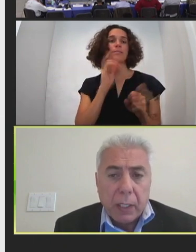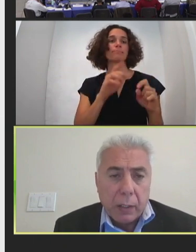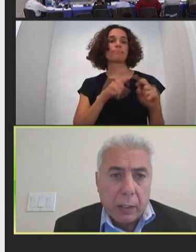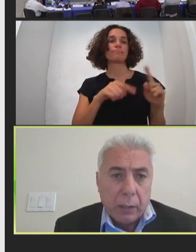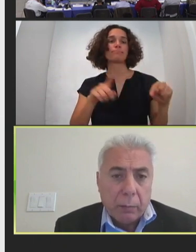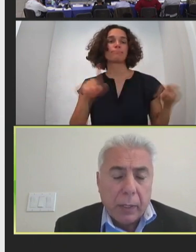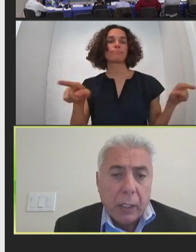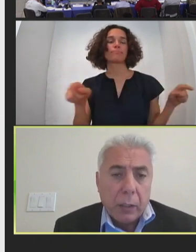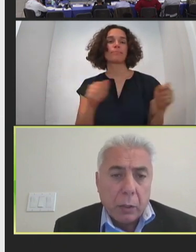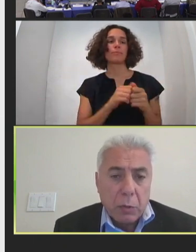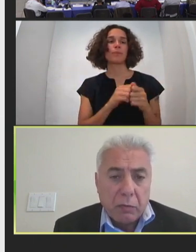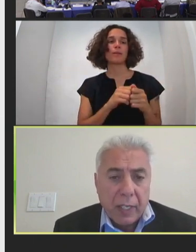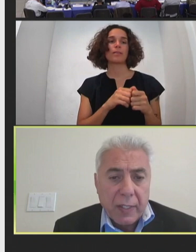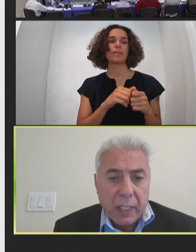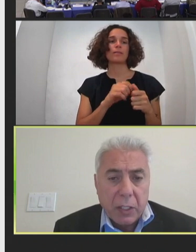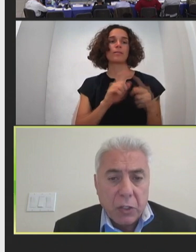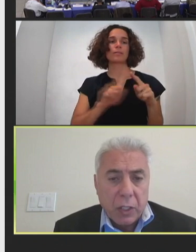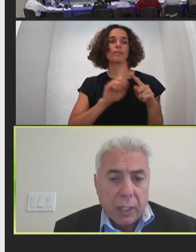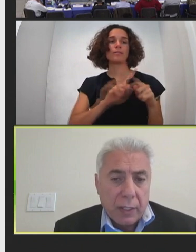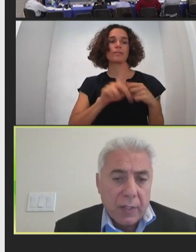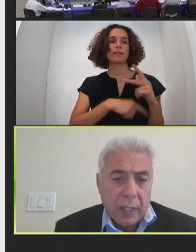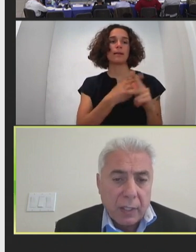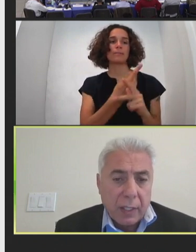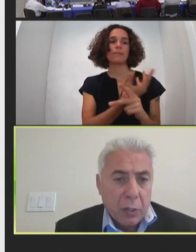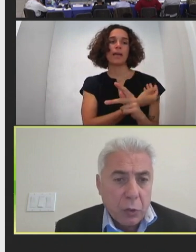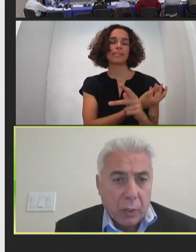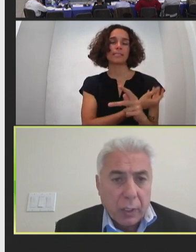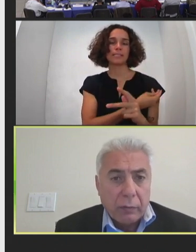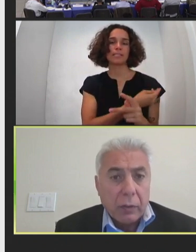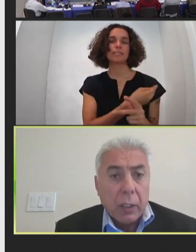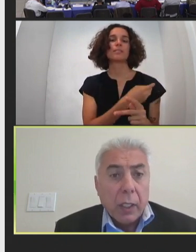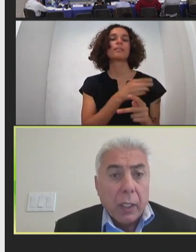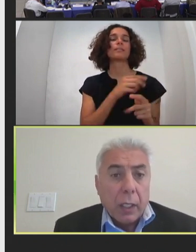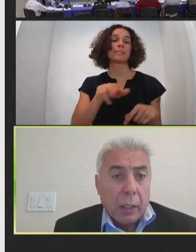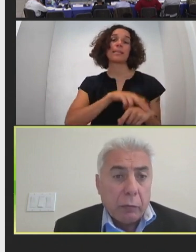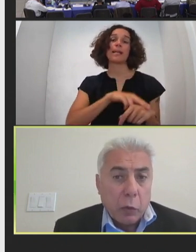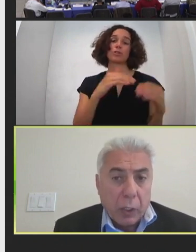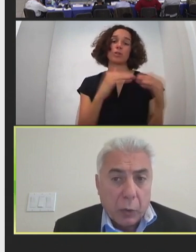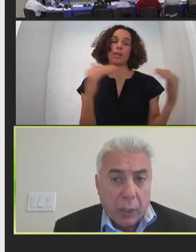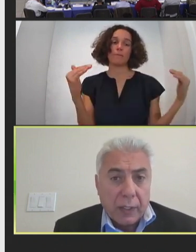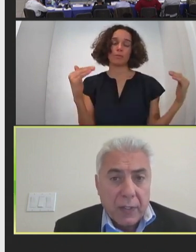and DTP in terms of vaccination. And this is at the national level for the United